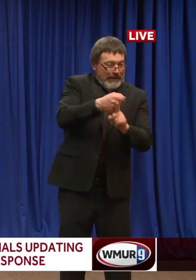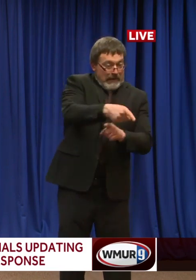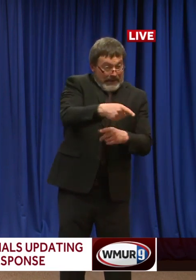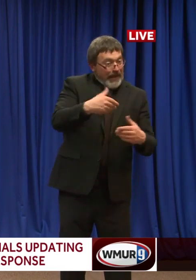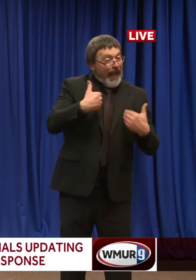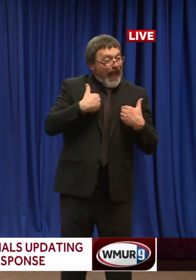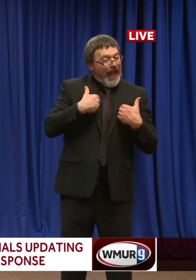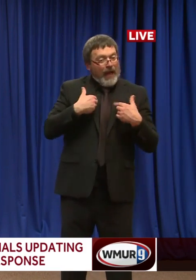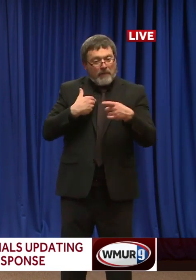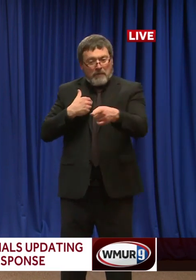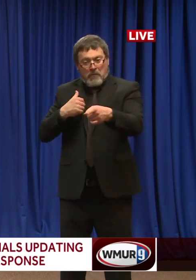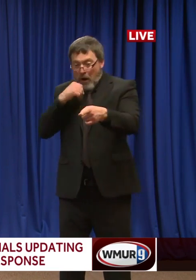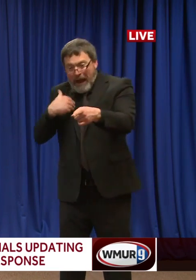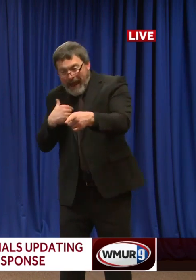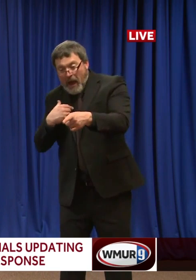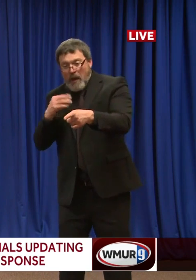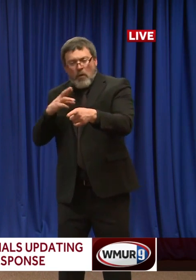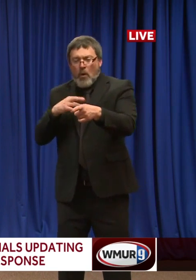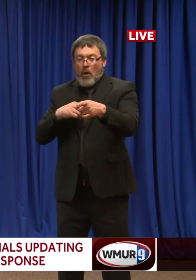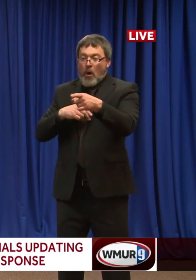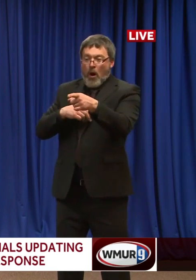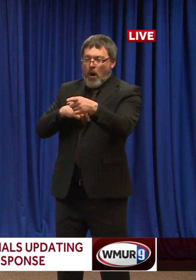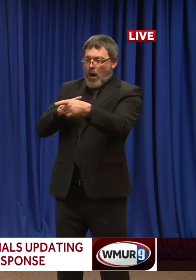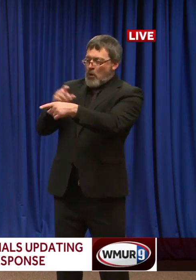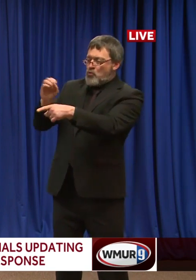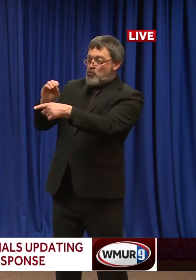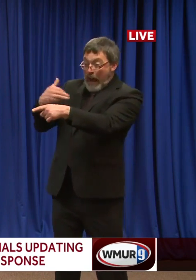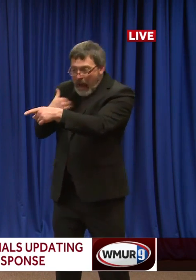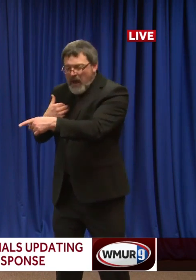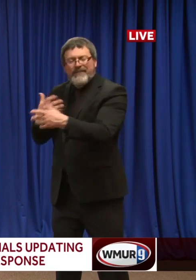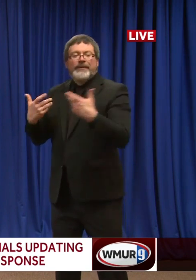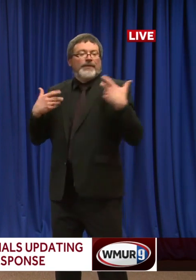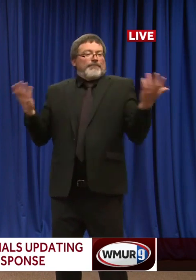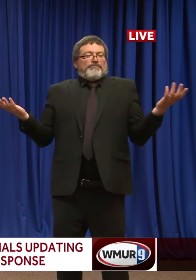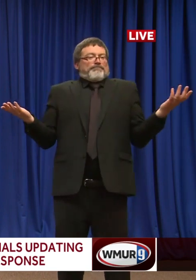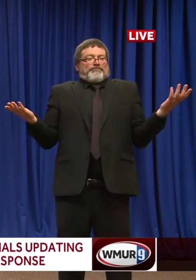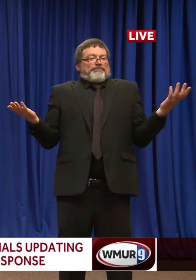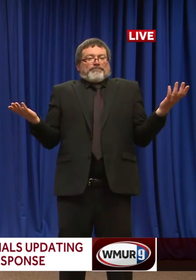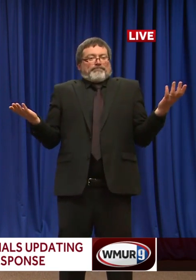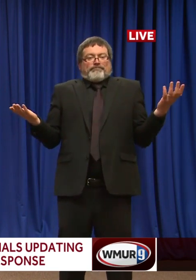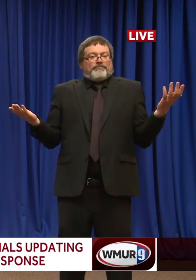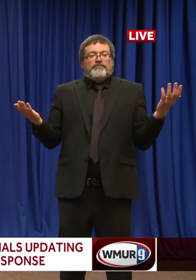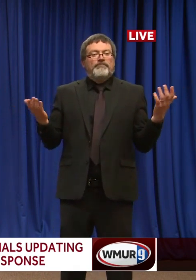BE SHEDDING THE VIRUS FROM THEIR RESPIRATORY TRACT BEFORE THEY DEVELOP SYMPTOMS AND SO EVERYBODY NEEDS TO BE FOLLOWING VERY CLOSELY TO RECOMMENDATIONS OF STAYING AT HOME AND ONLY